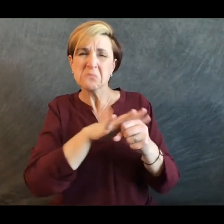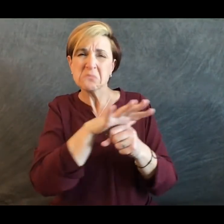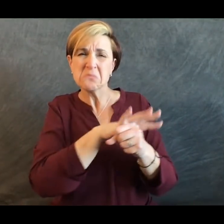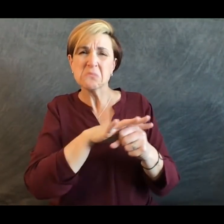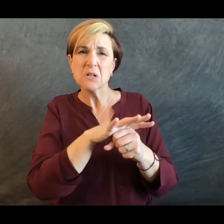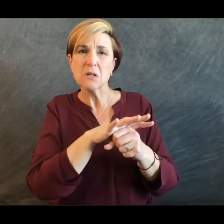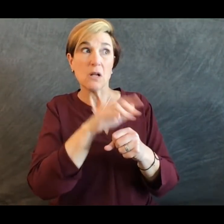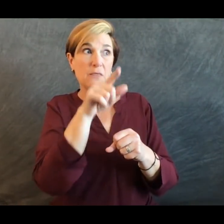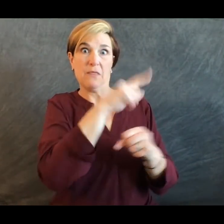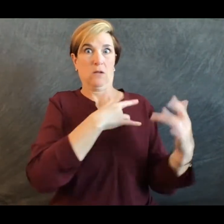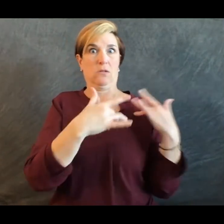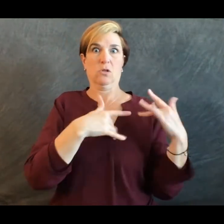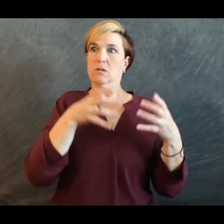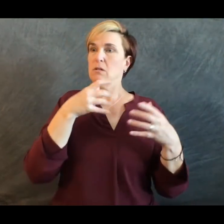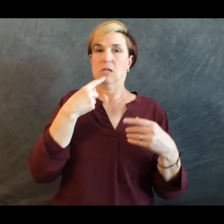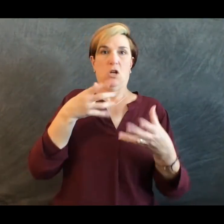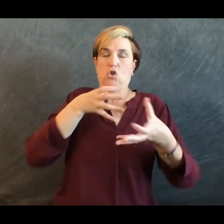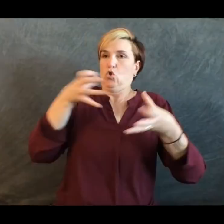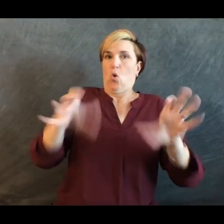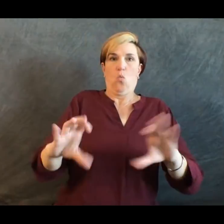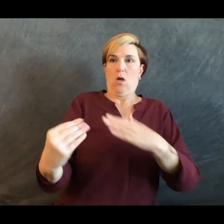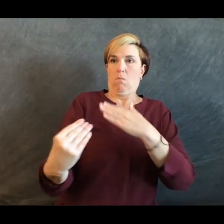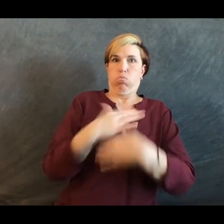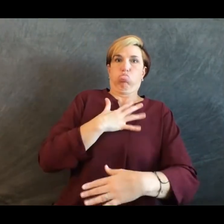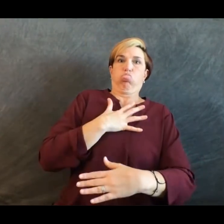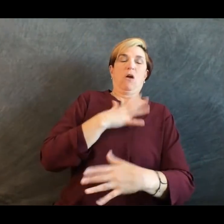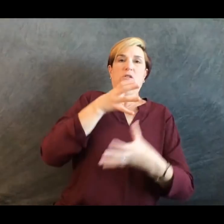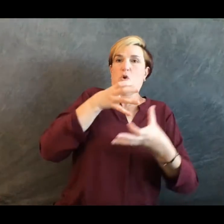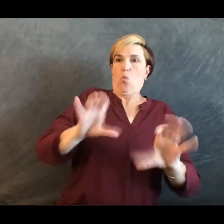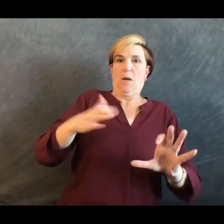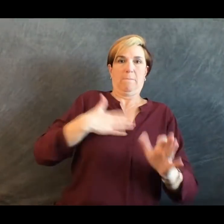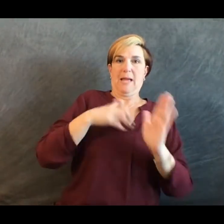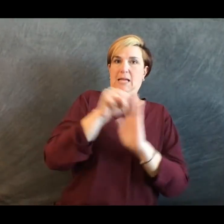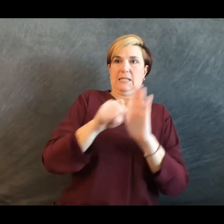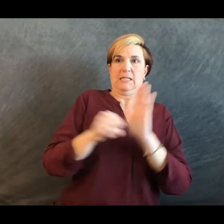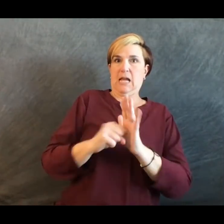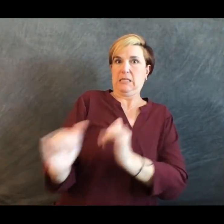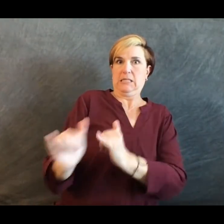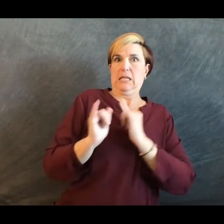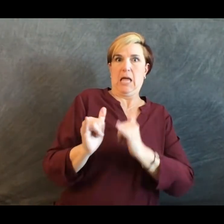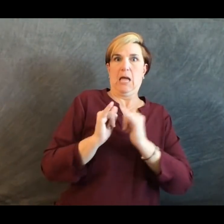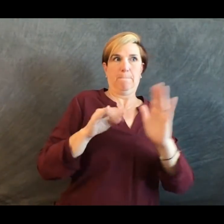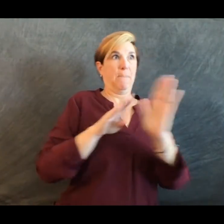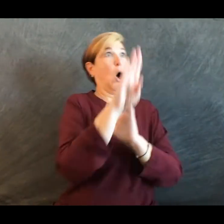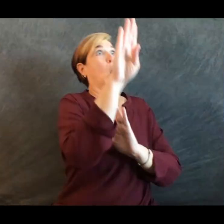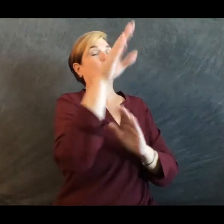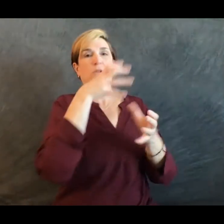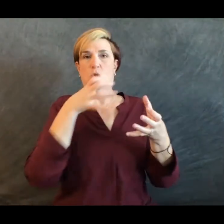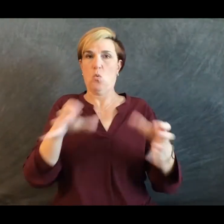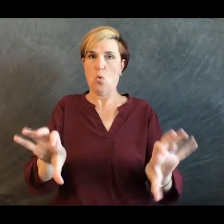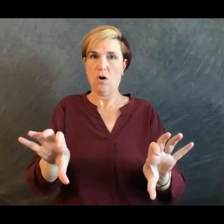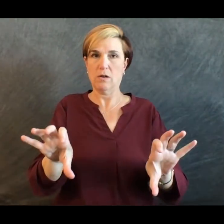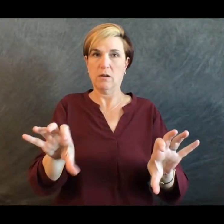situation where they're gonna have spikes in their state and they're doing the kinds of things that they don't get recognized because people don't talk